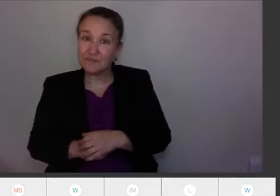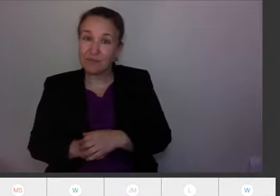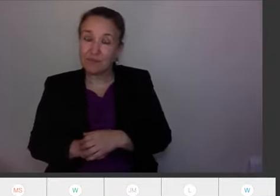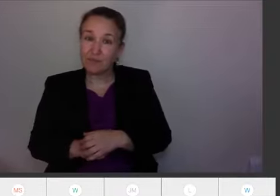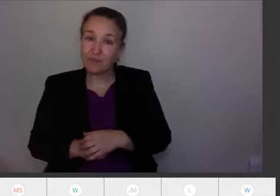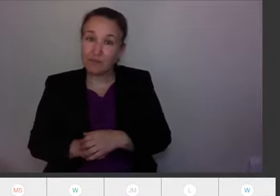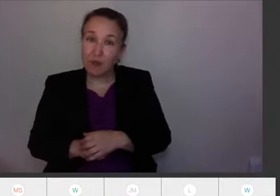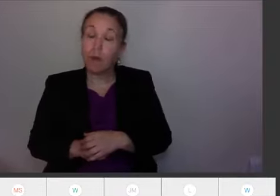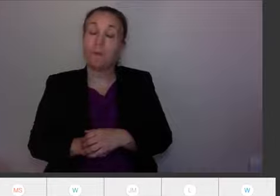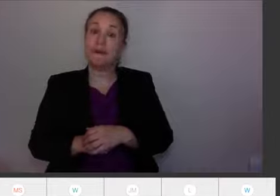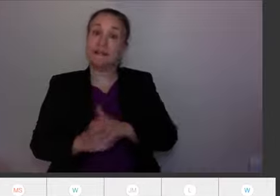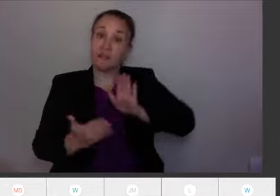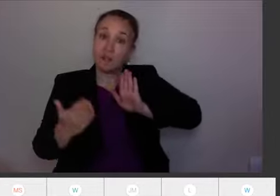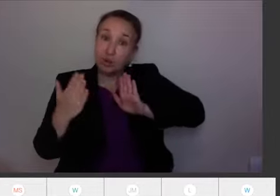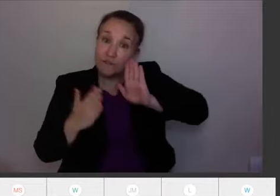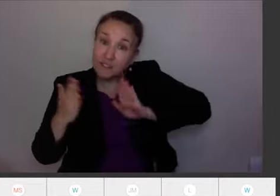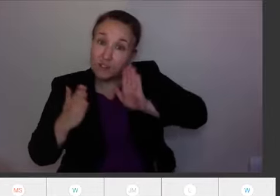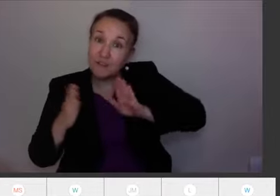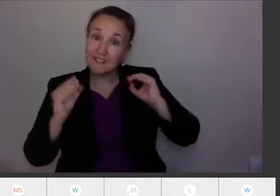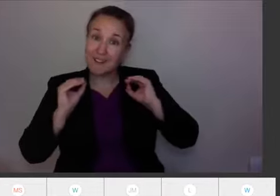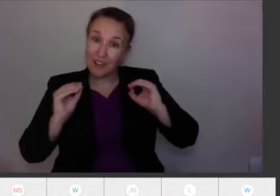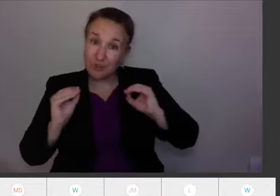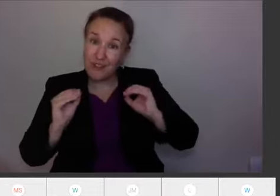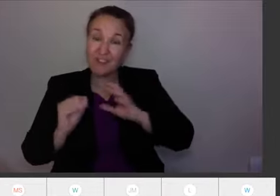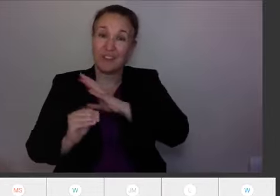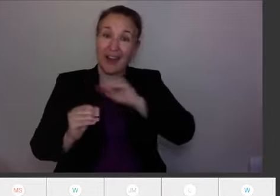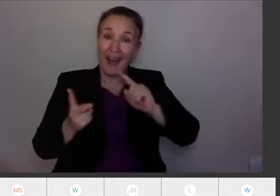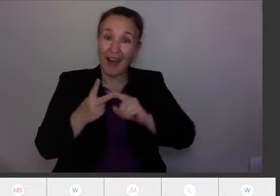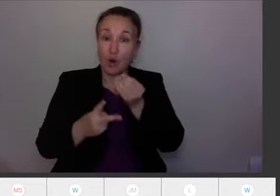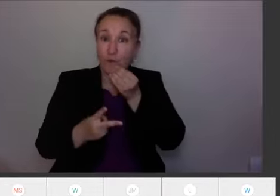education but issues around food and nutrition